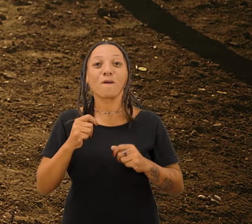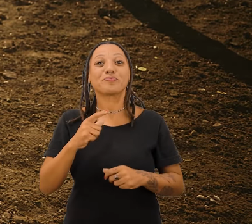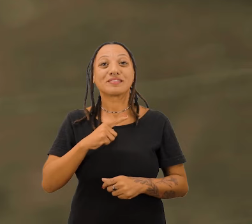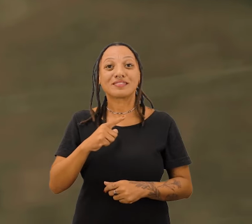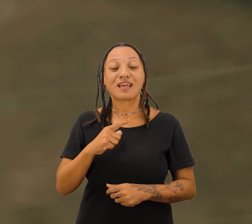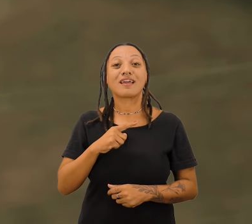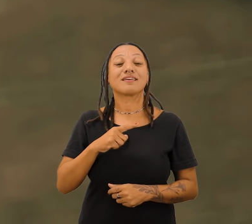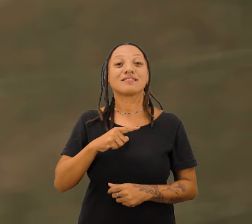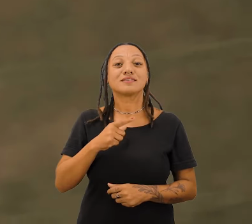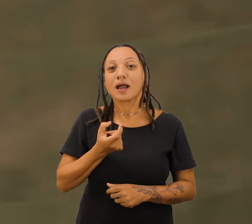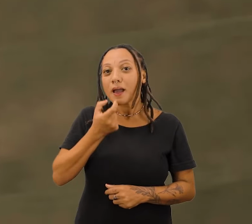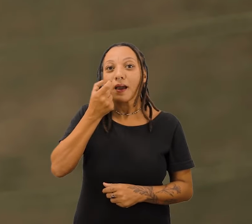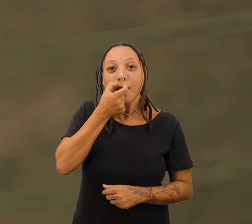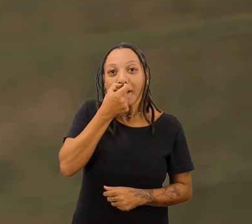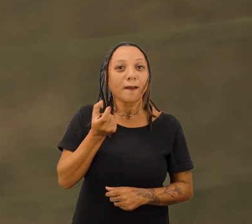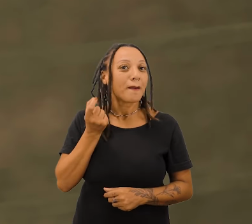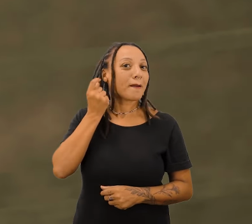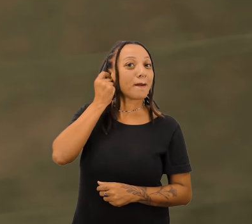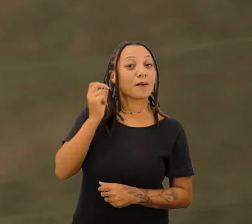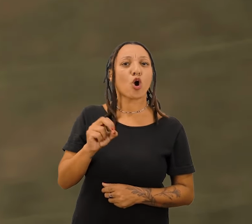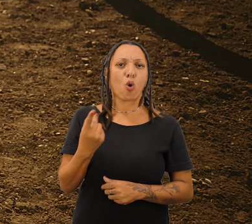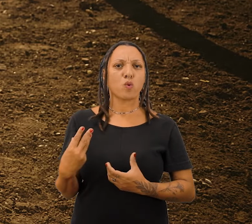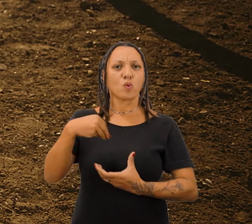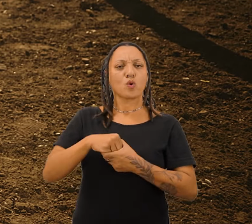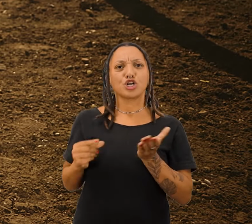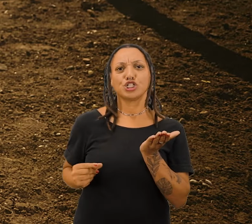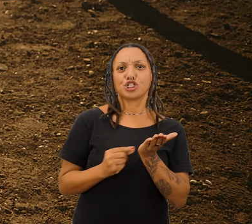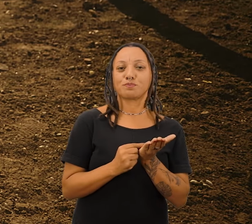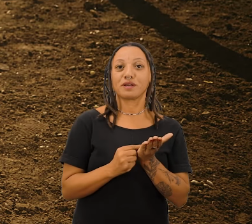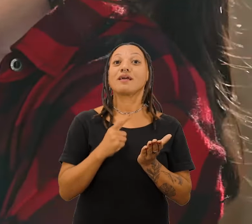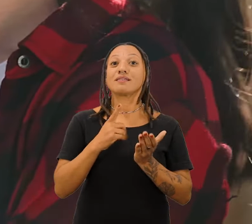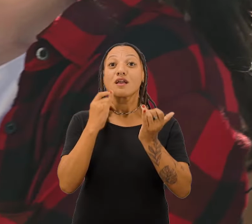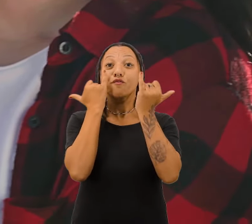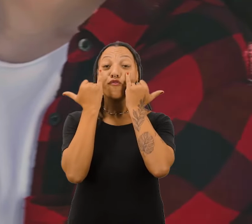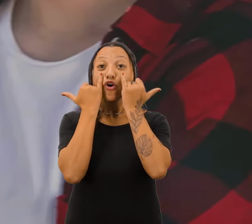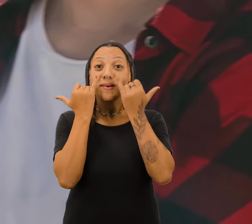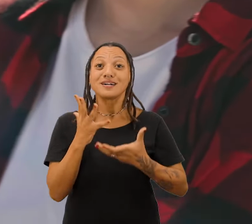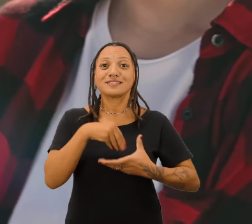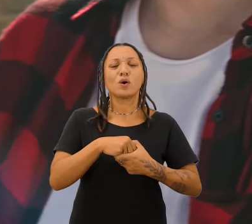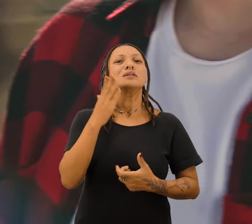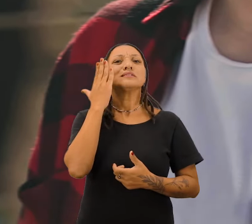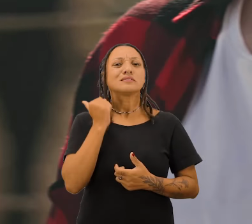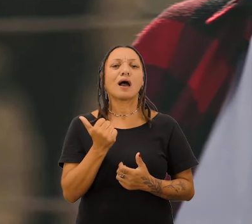which can be a conventional earring, an electronic earring. So, during the animal's life, we upload all this information into the software.